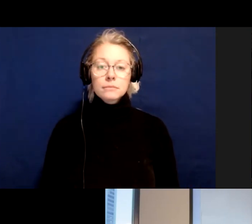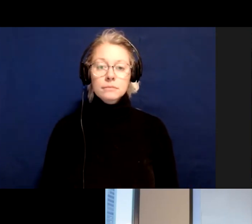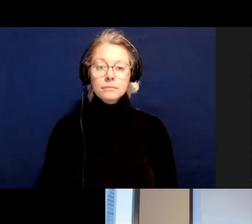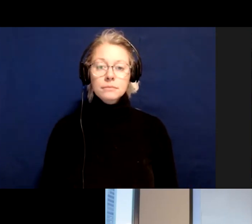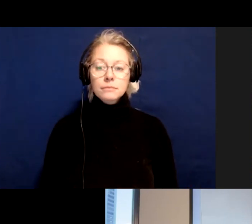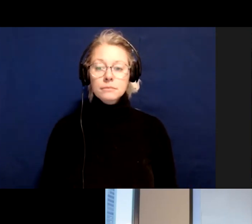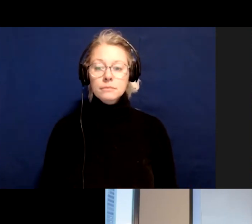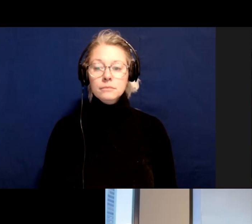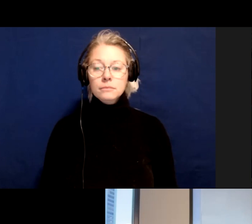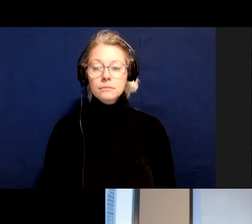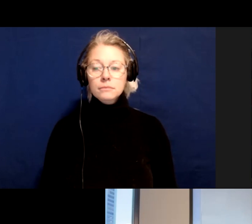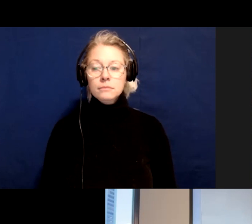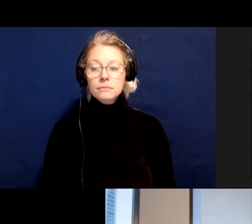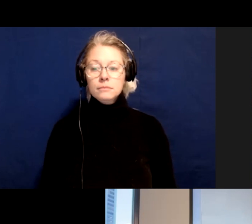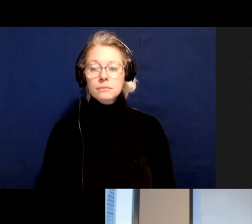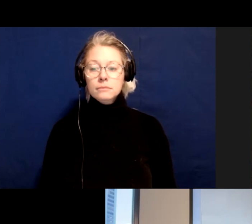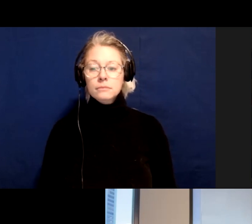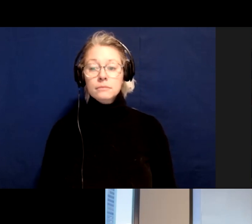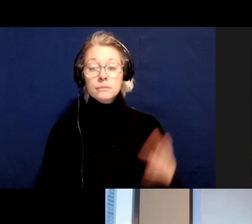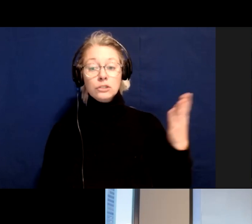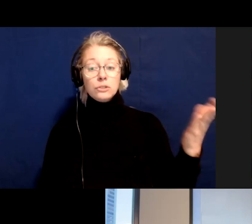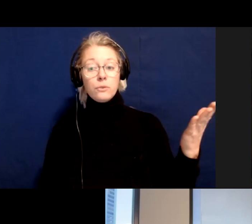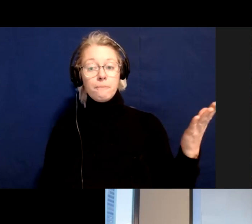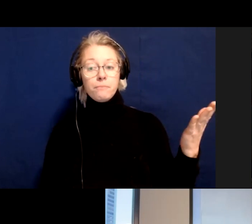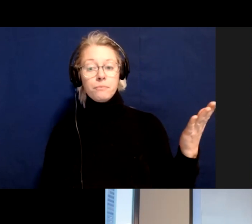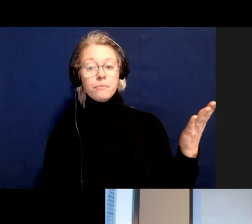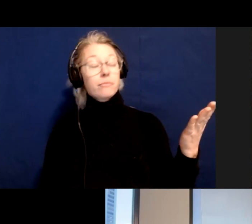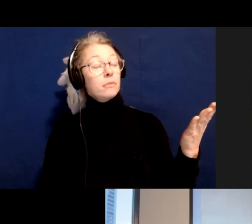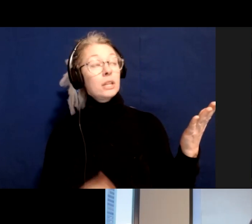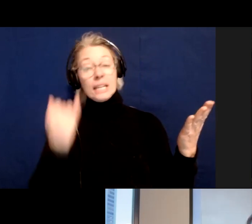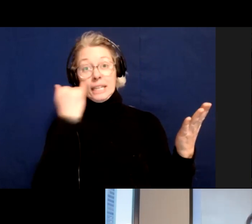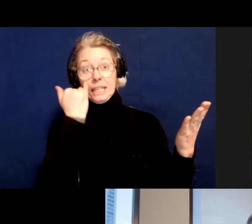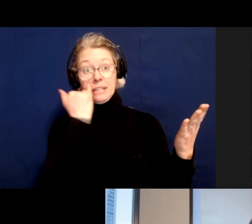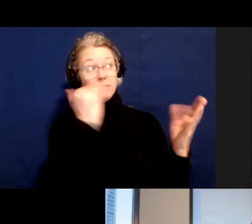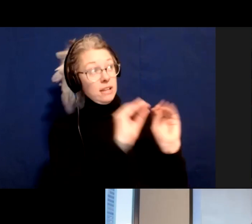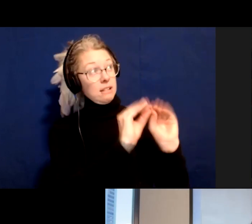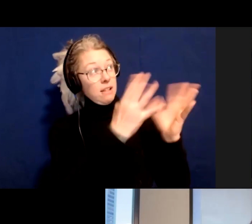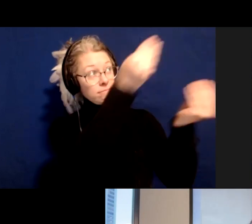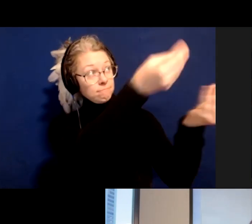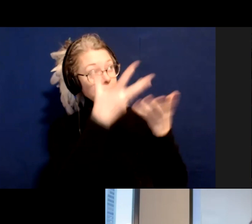that clarification and confirmation from the planning committees will be sure to share